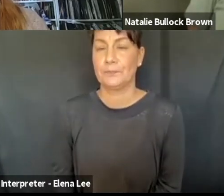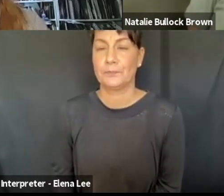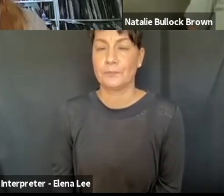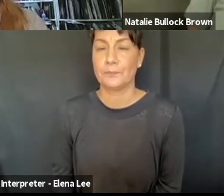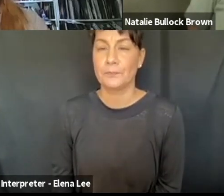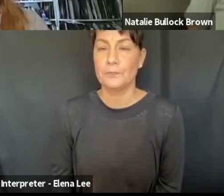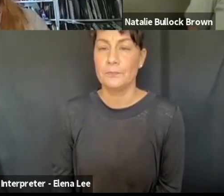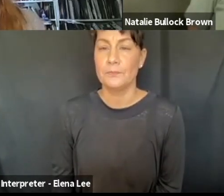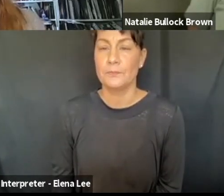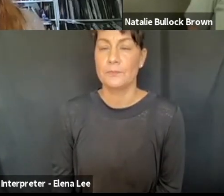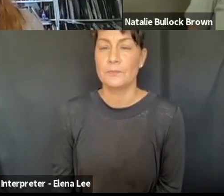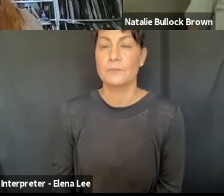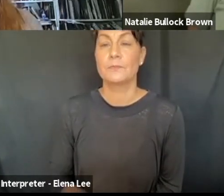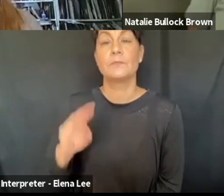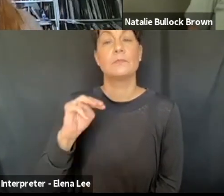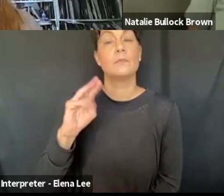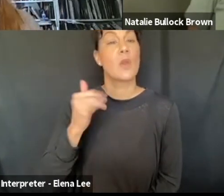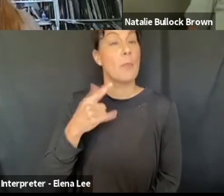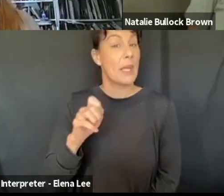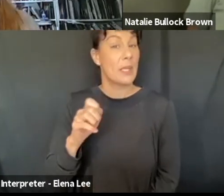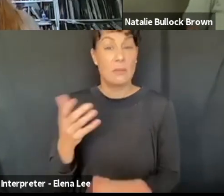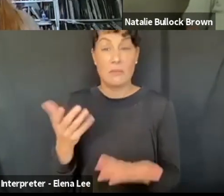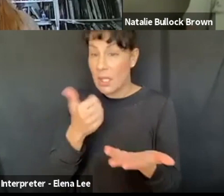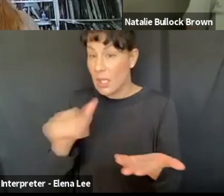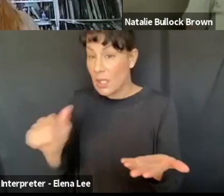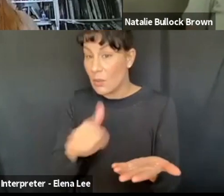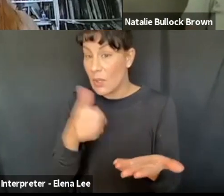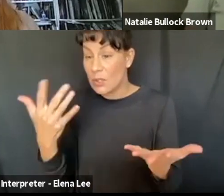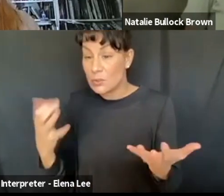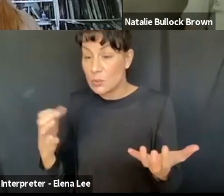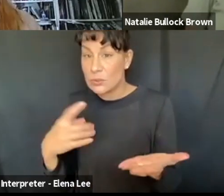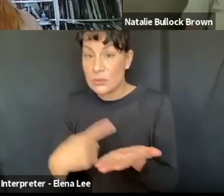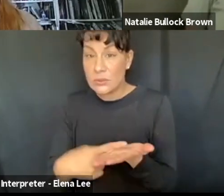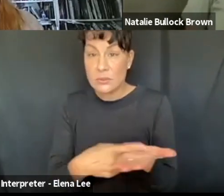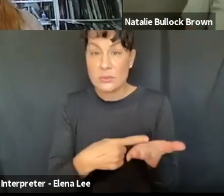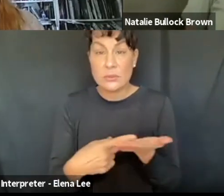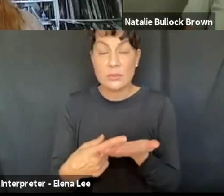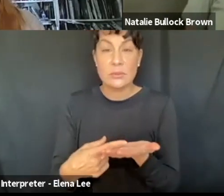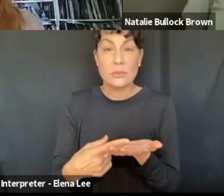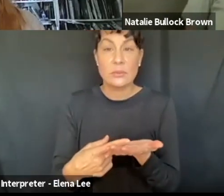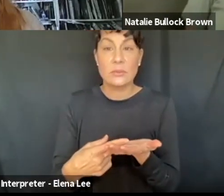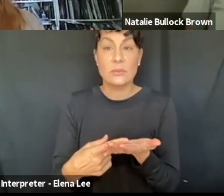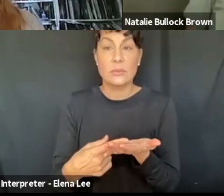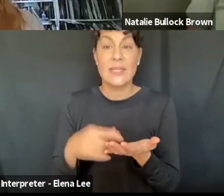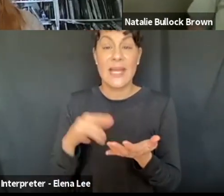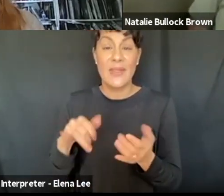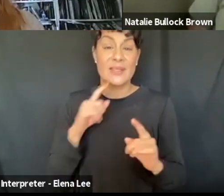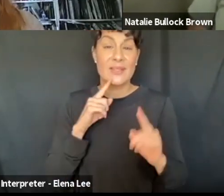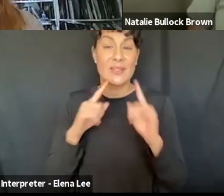Anyone else wanna speak to that 'cause this conversation is something that filmmakers have every single day,